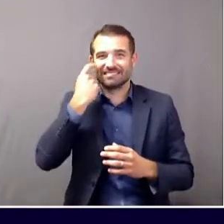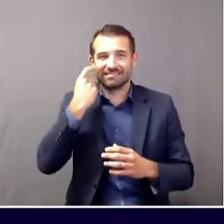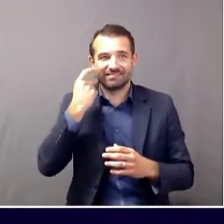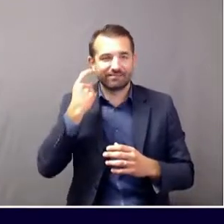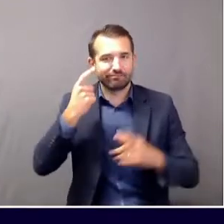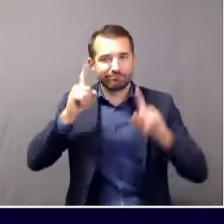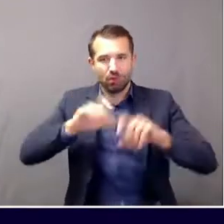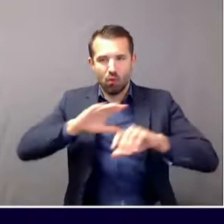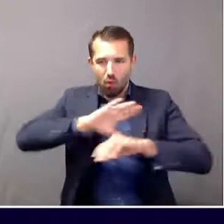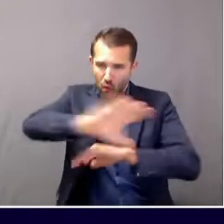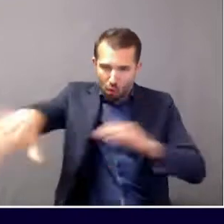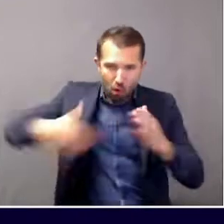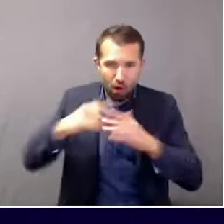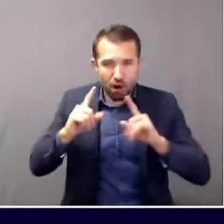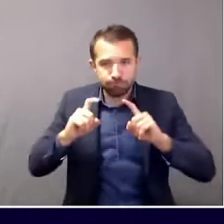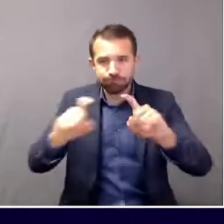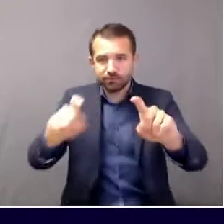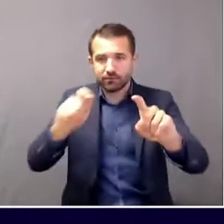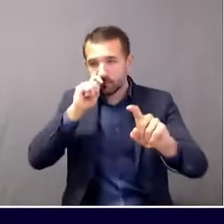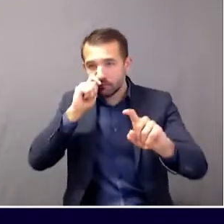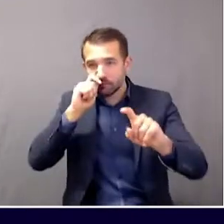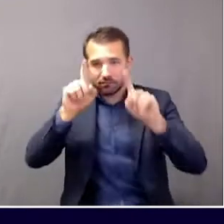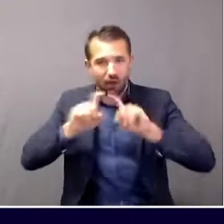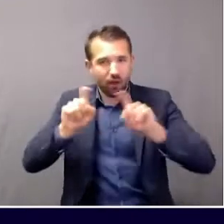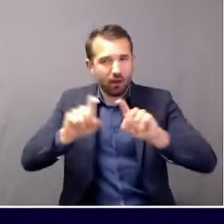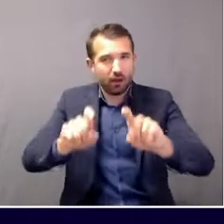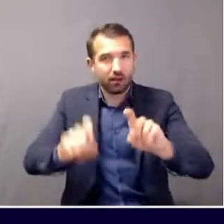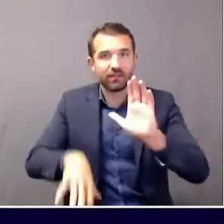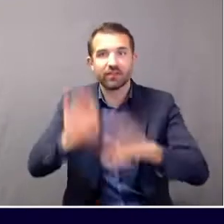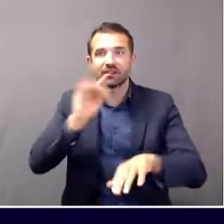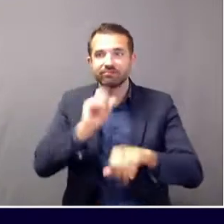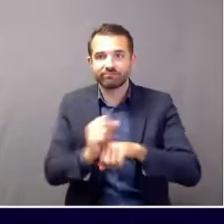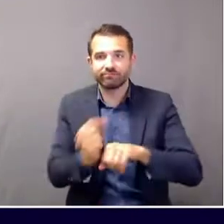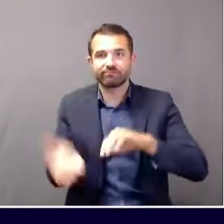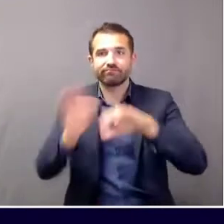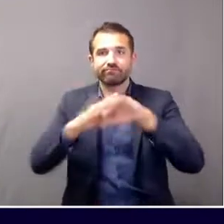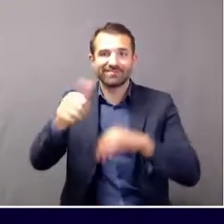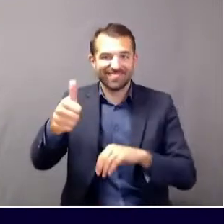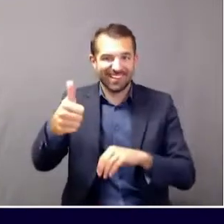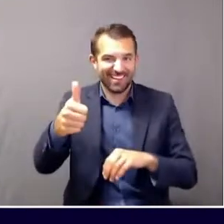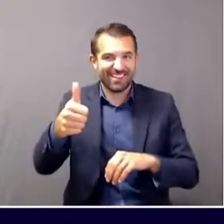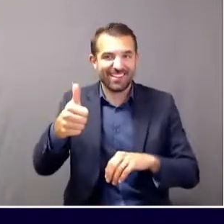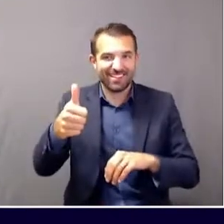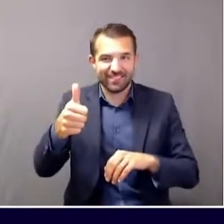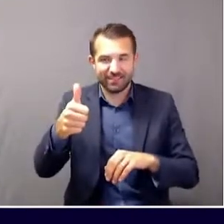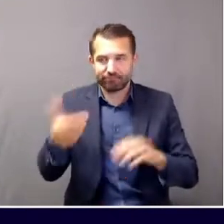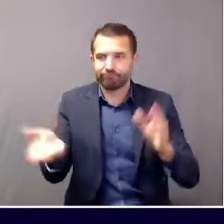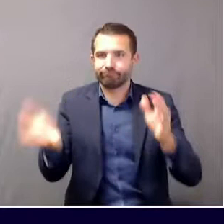of testing in detected an